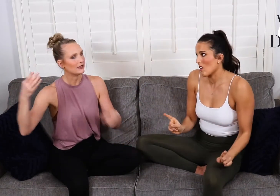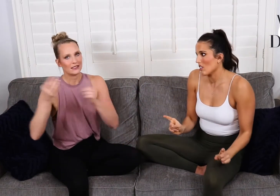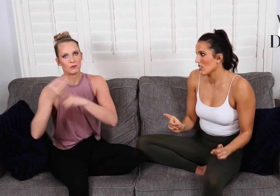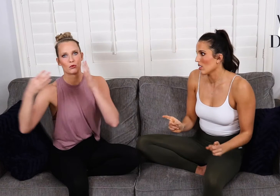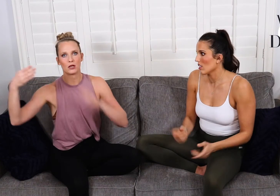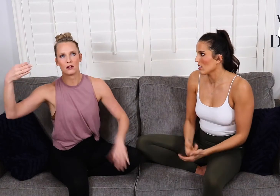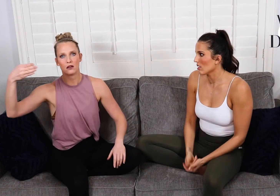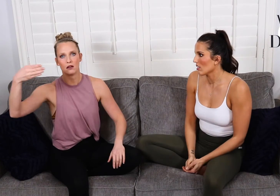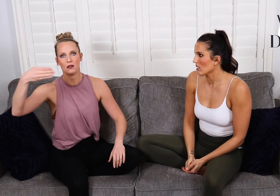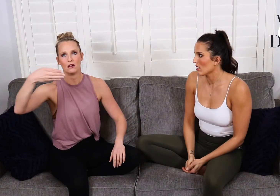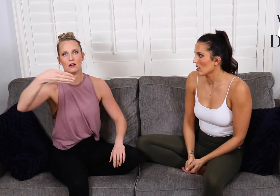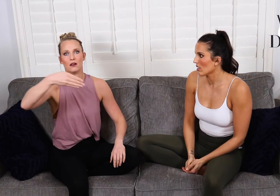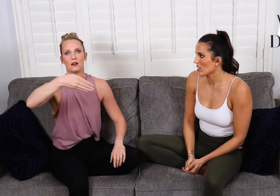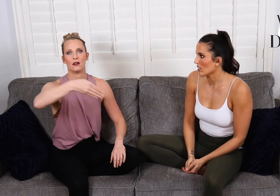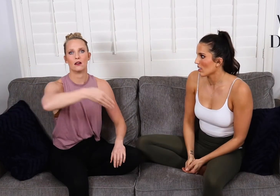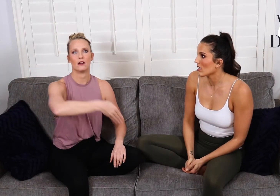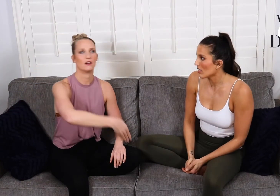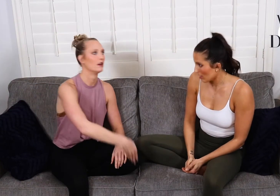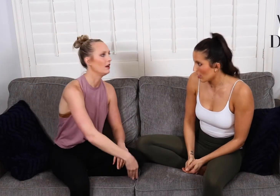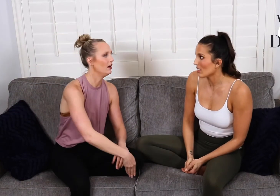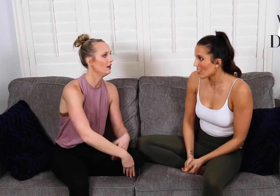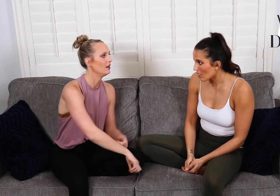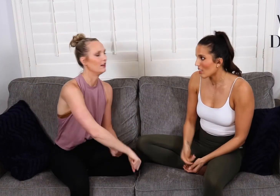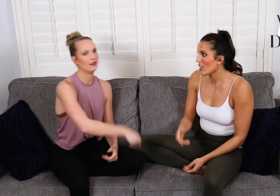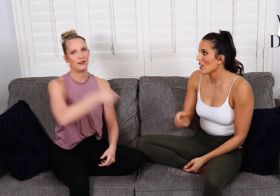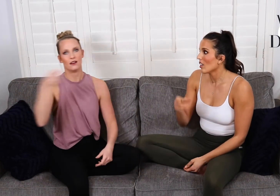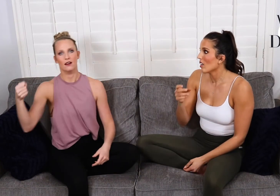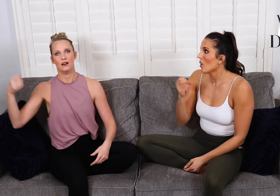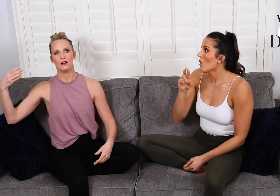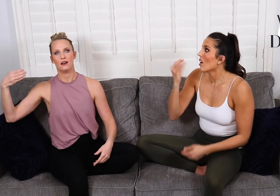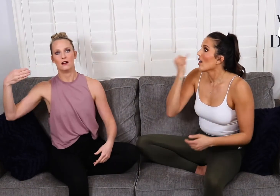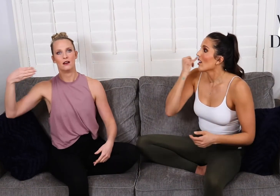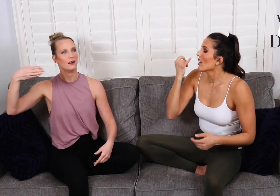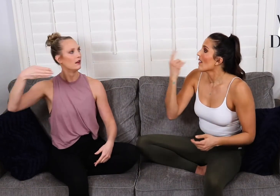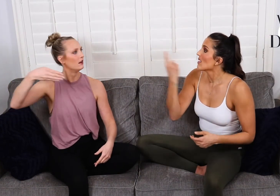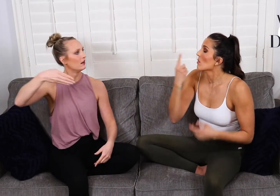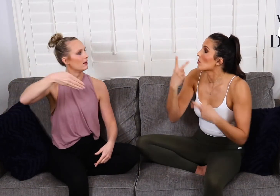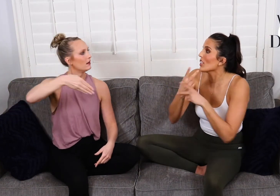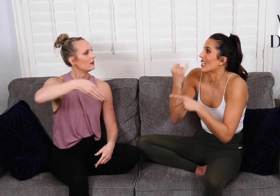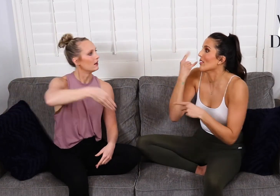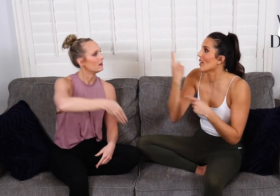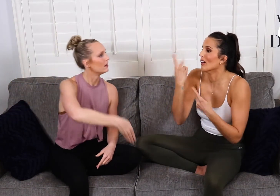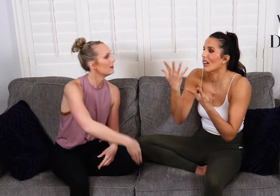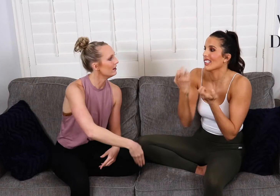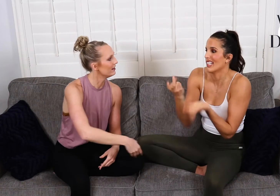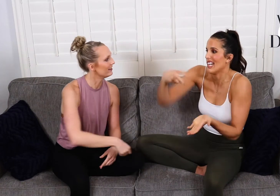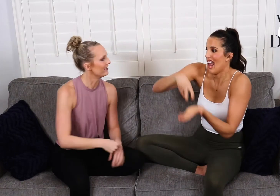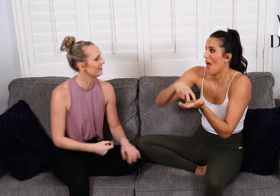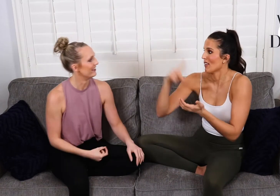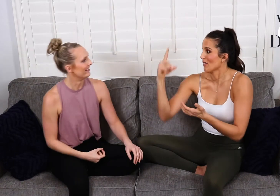Then gradually it'll just fall into your lap... Or even worse, if somebody wants to get up and